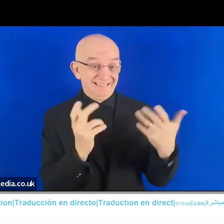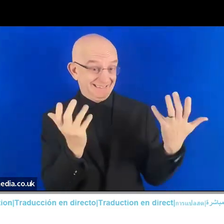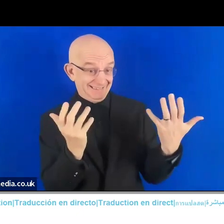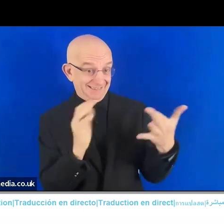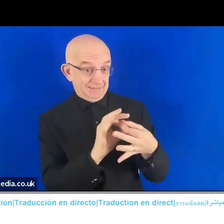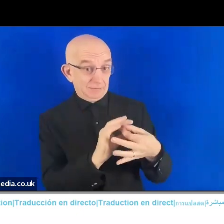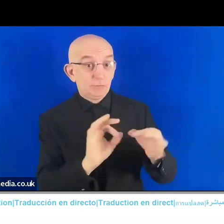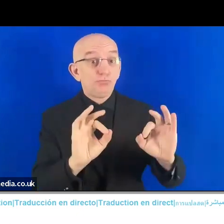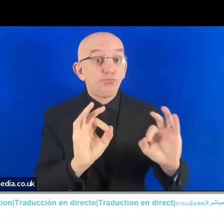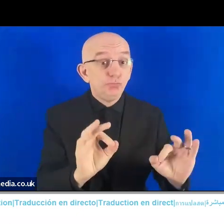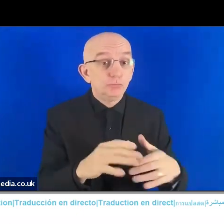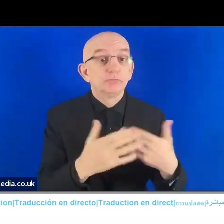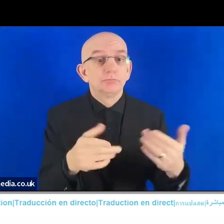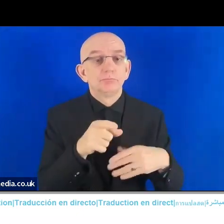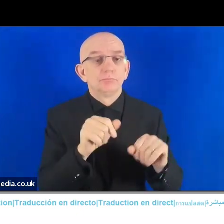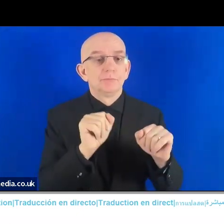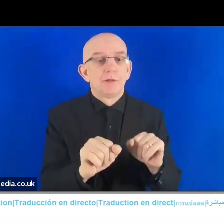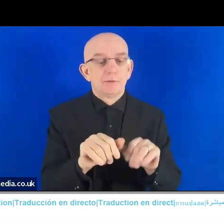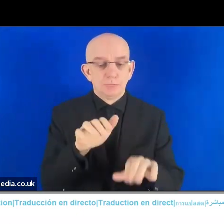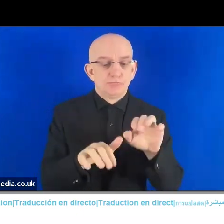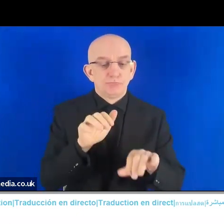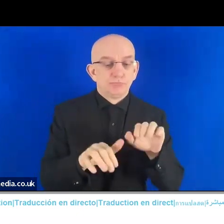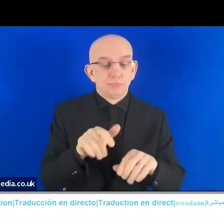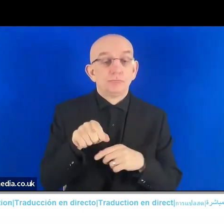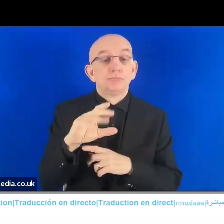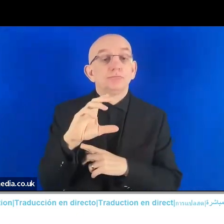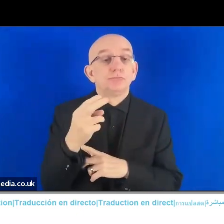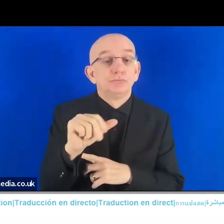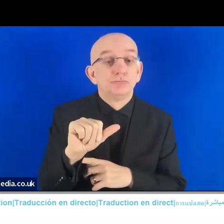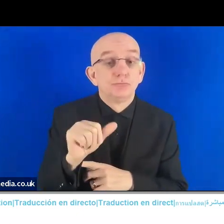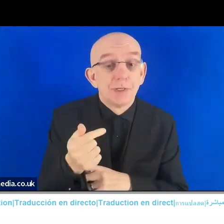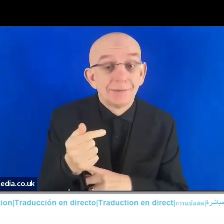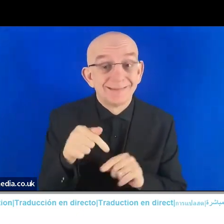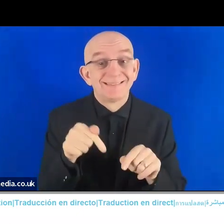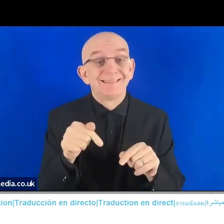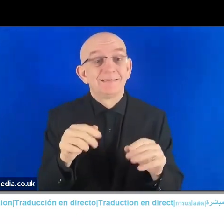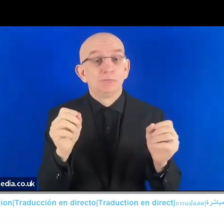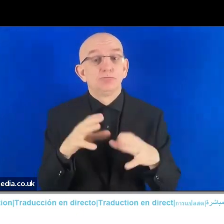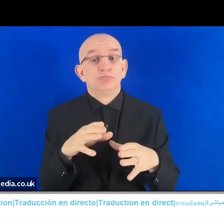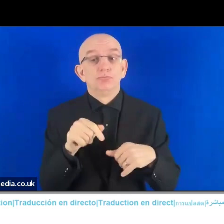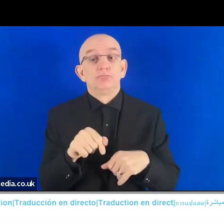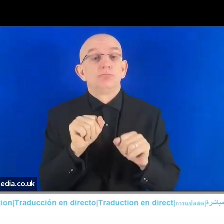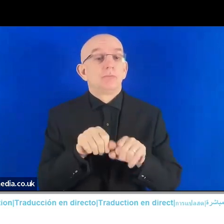that will, that,